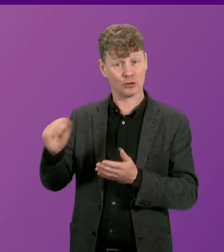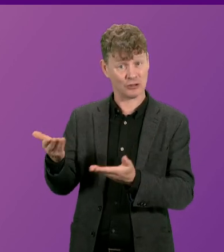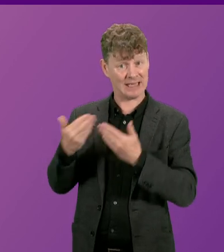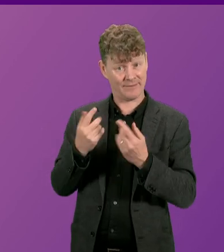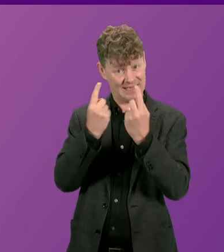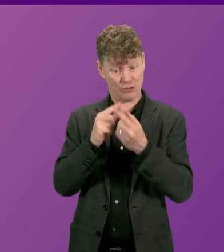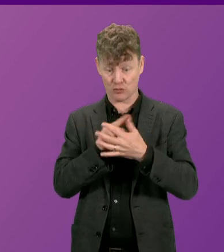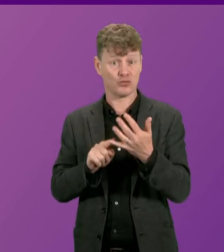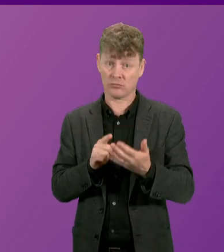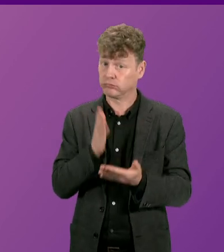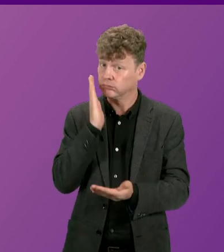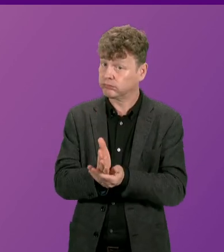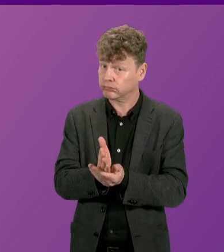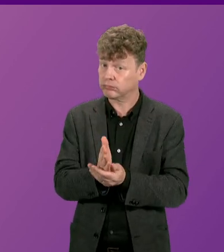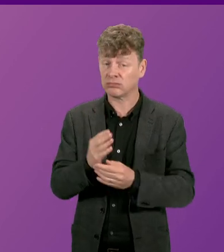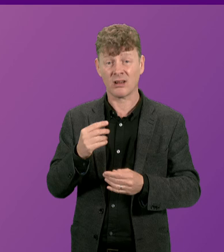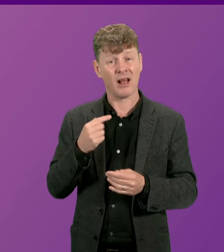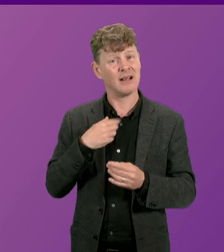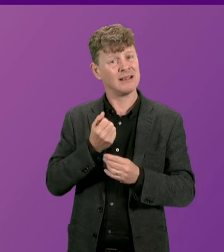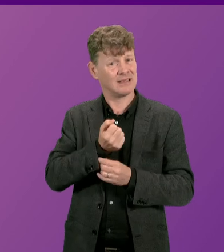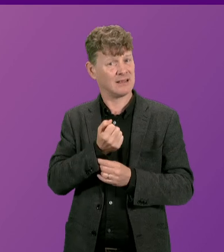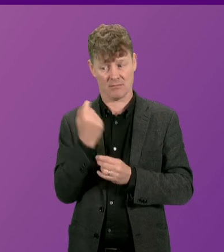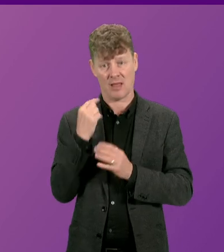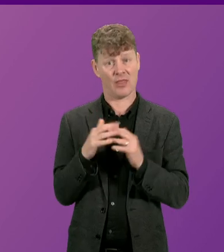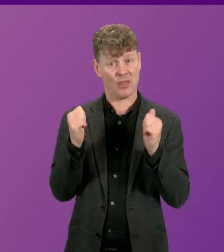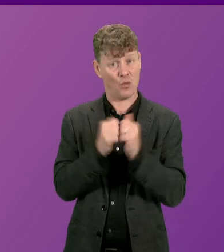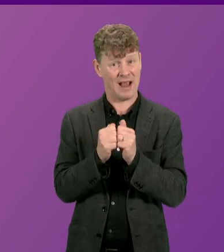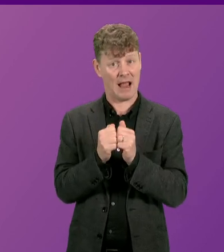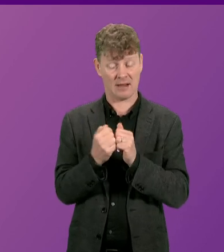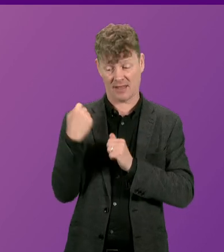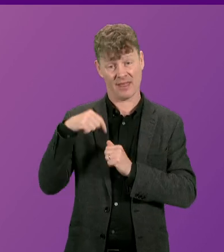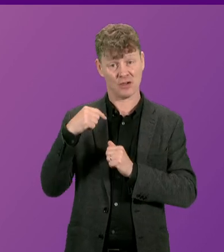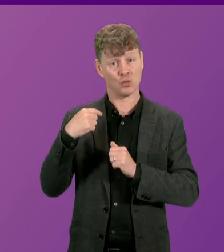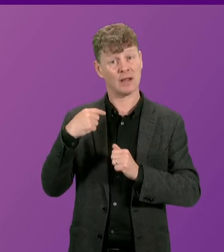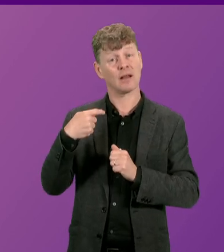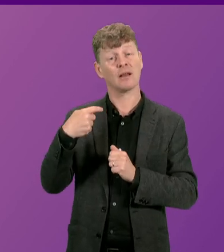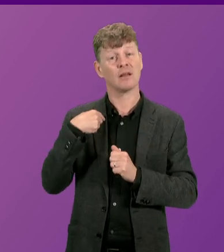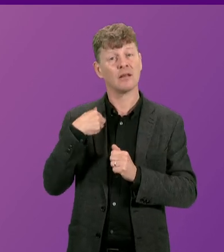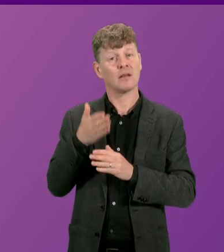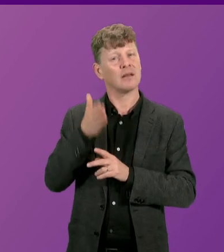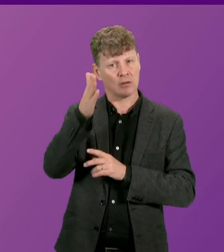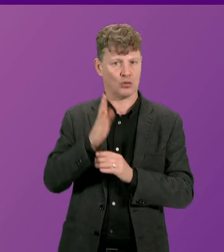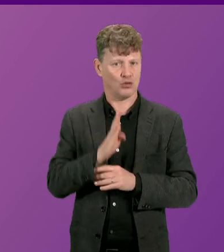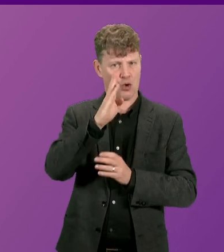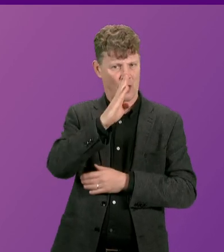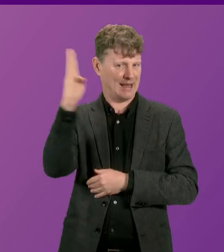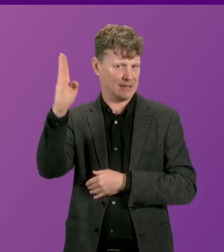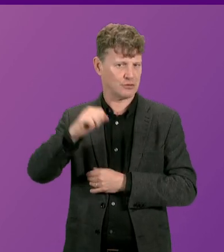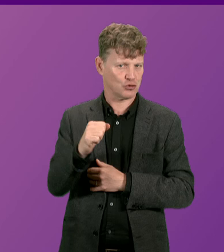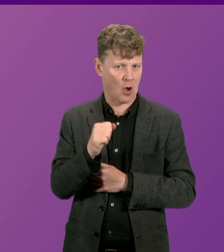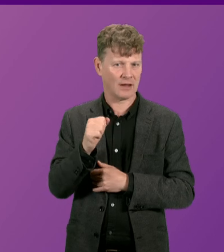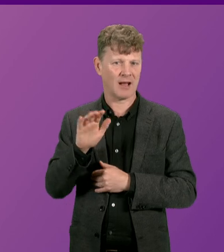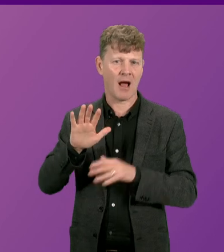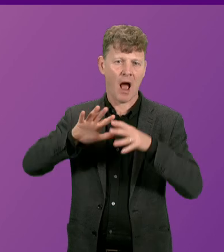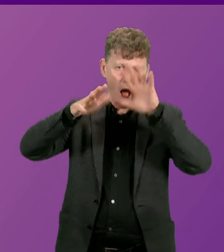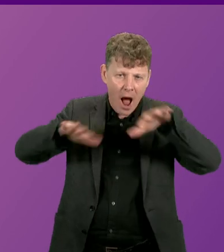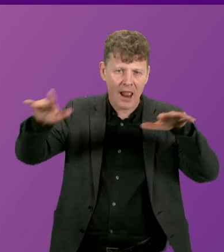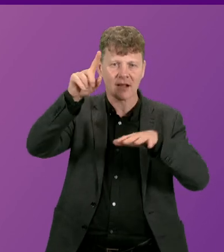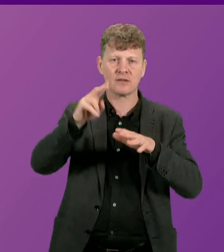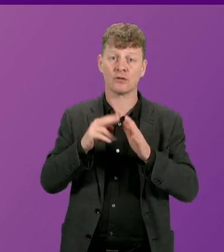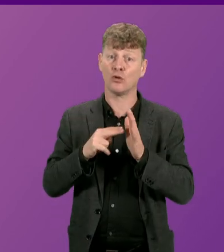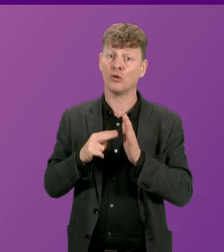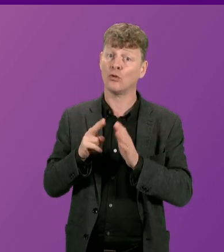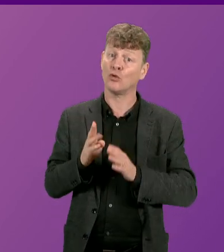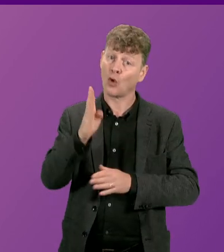week, I spent several days in the north-east, the Highlands, the north-west and our islands